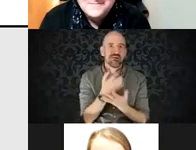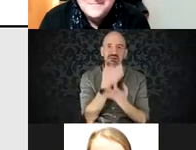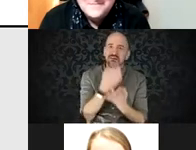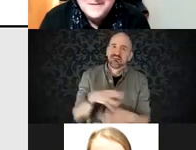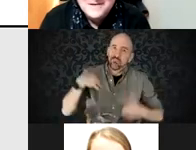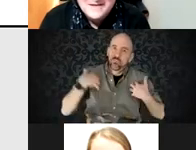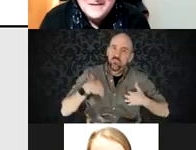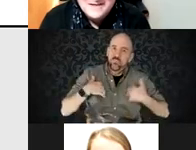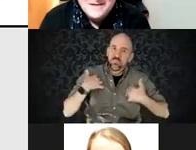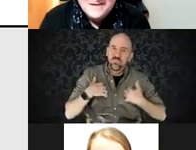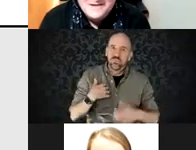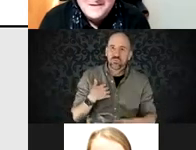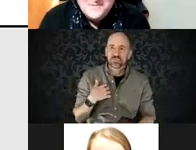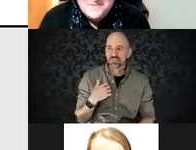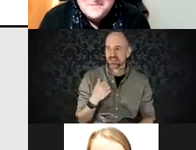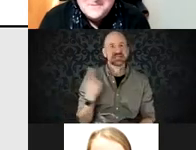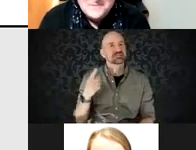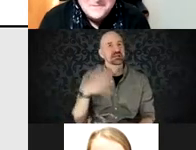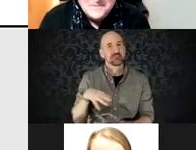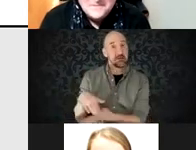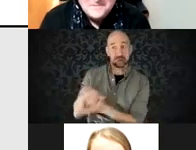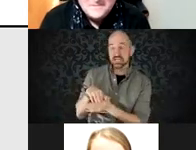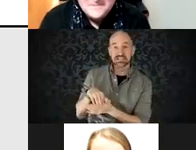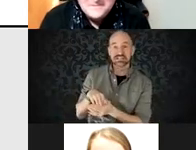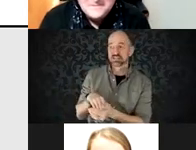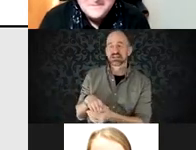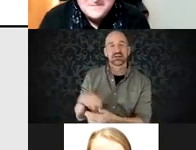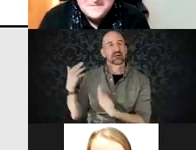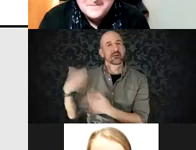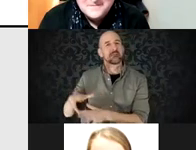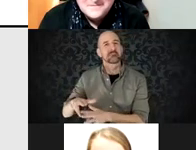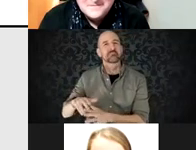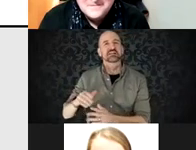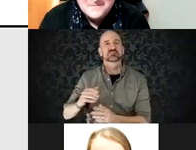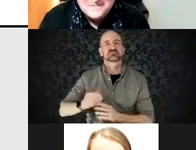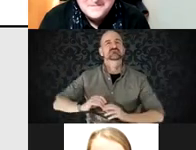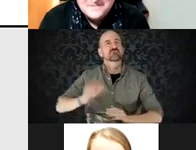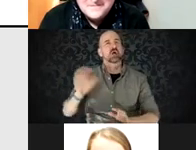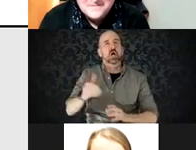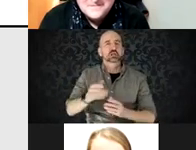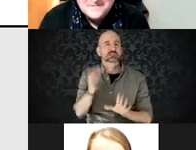interrupting! I think we have reached a point where we are going to have to interrupt and offer